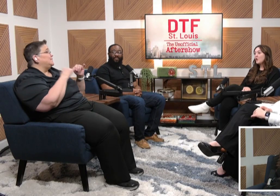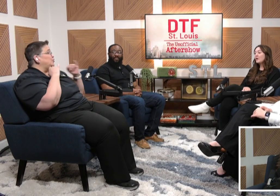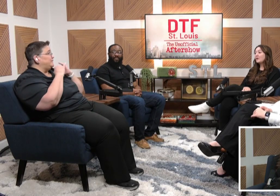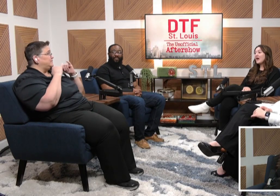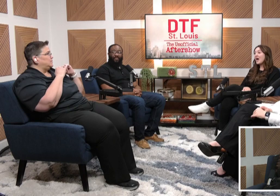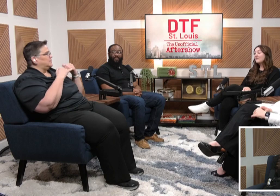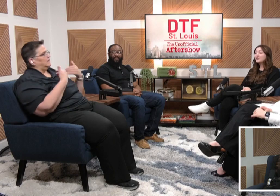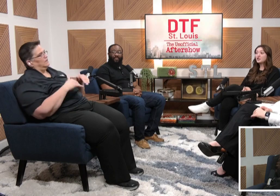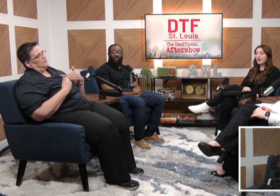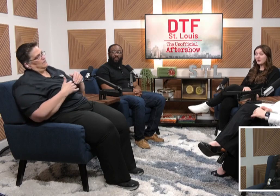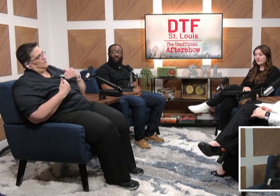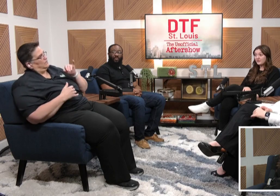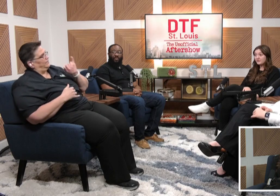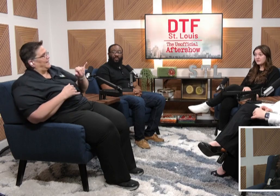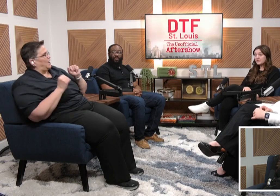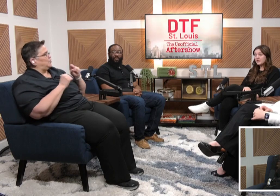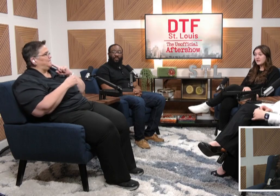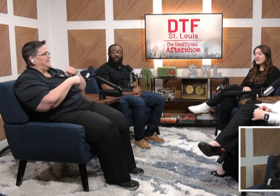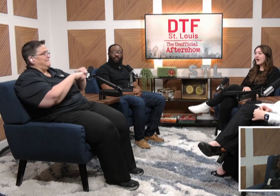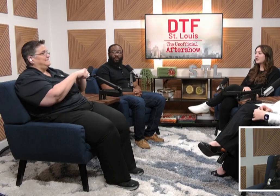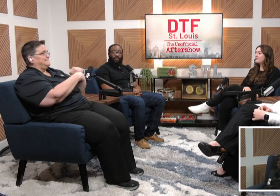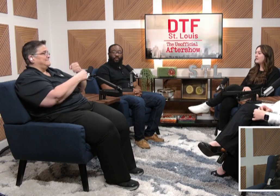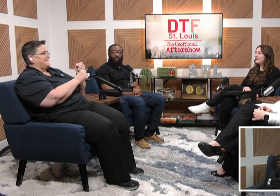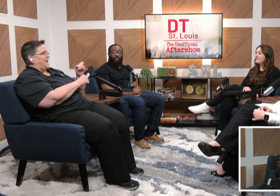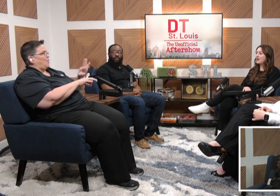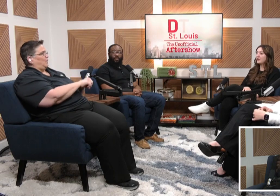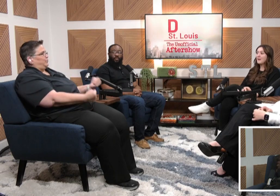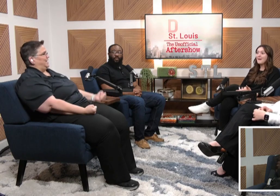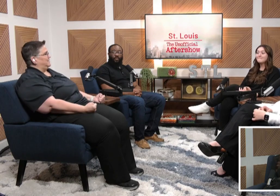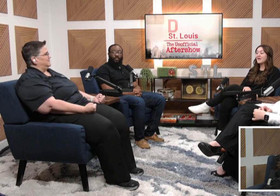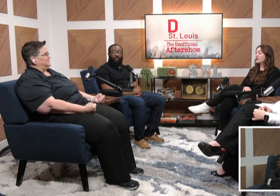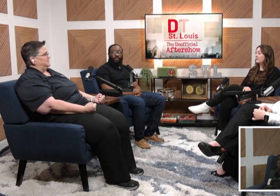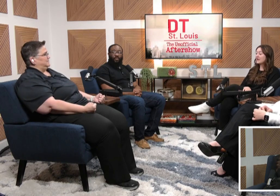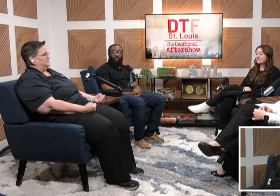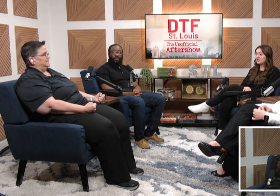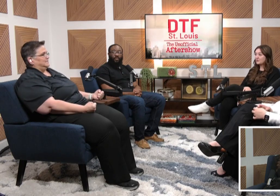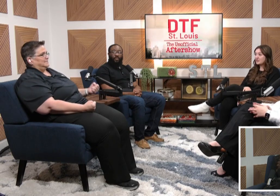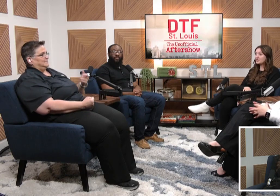When we have job interviews, that could be a very make-it-or-break-it situation.